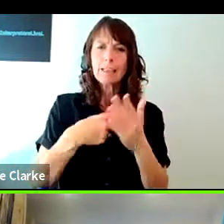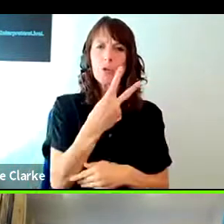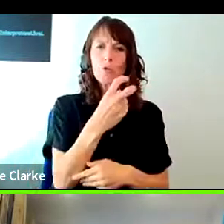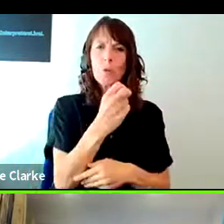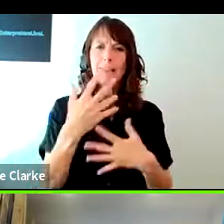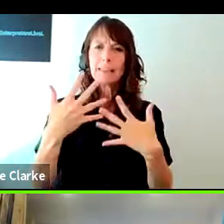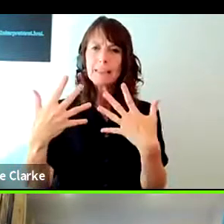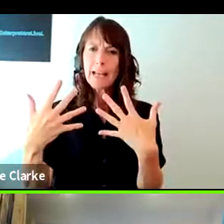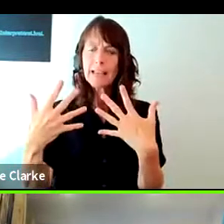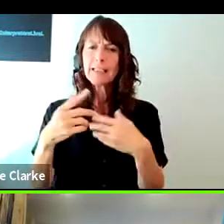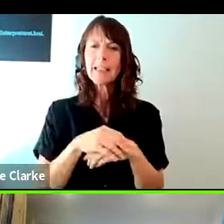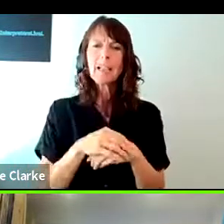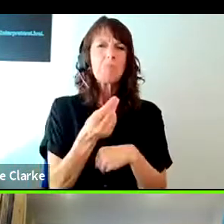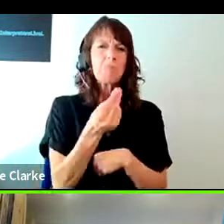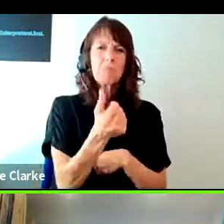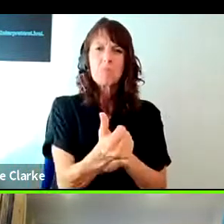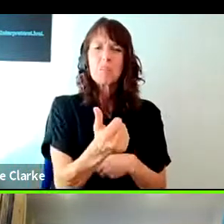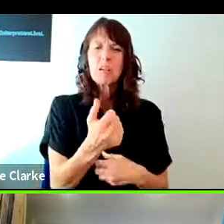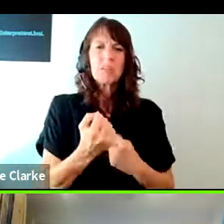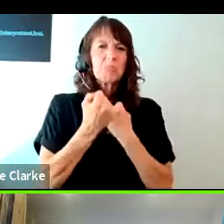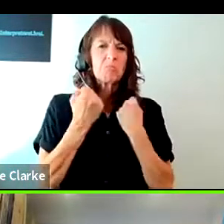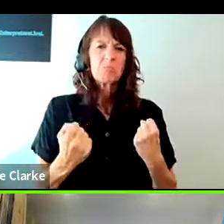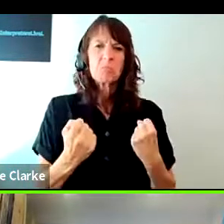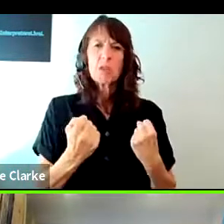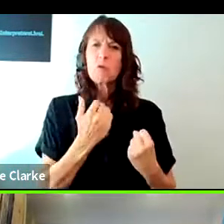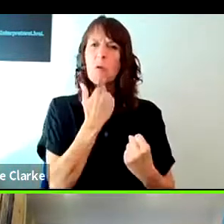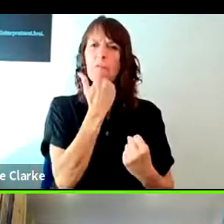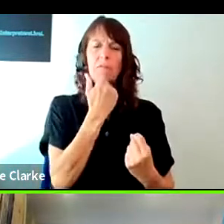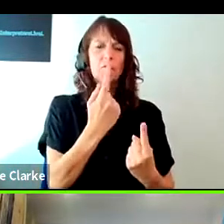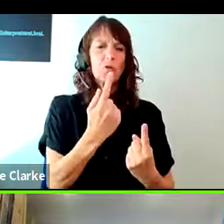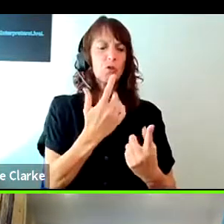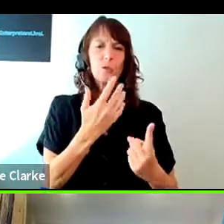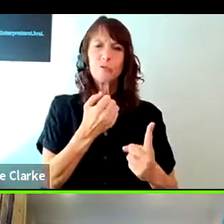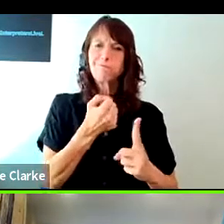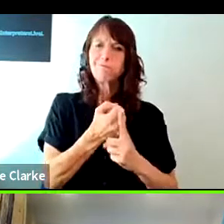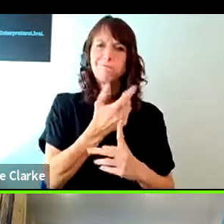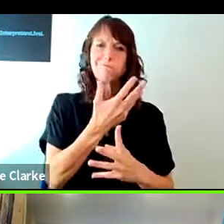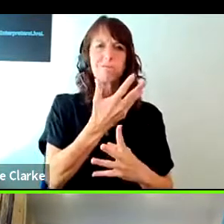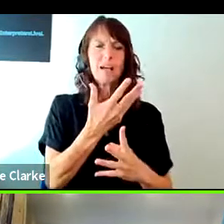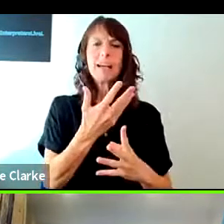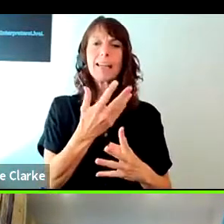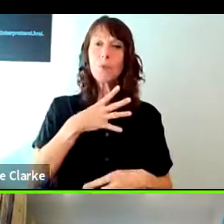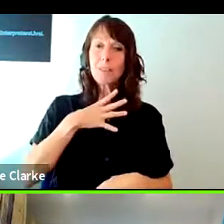But they didn't really have teeth. They required someone to be discriminated against. And for that